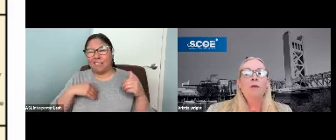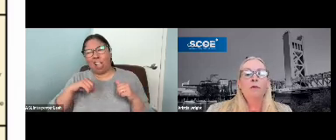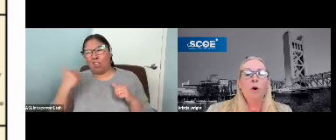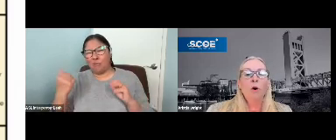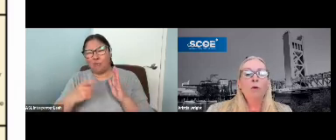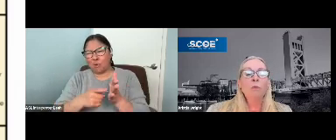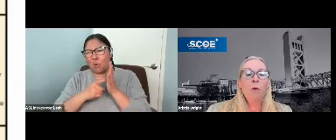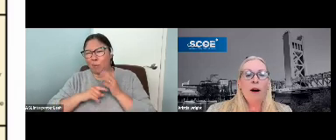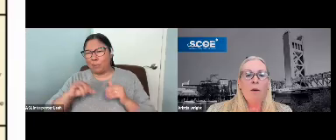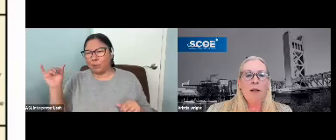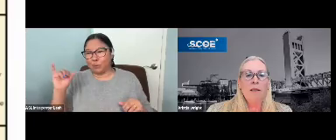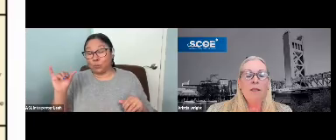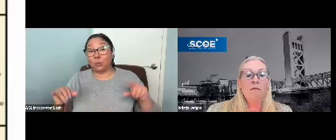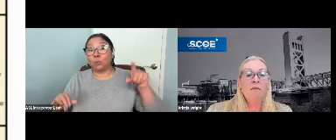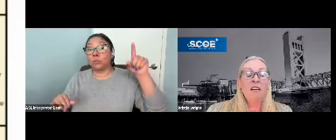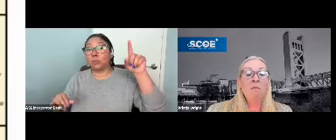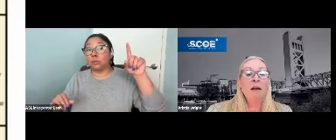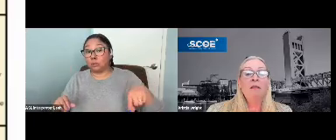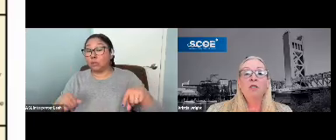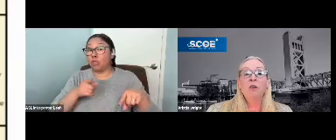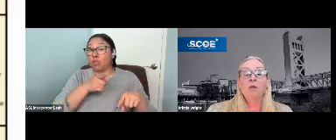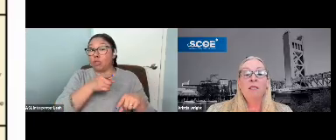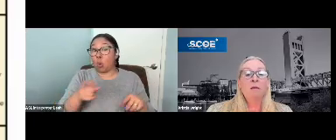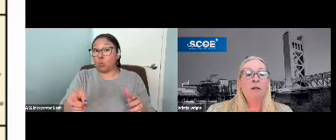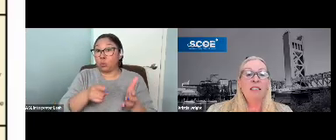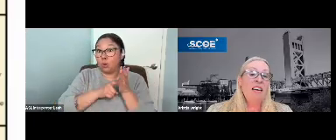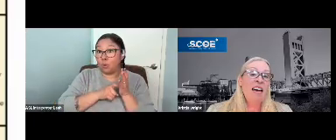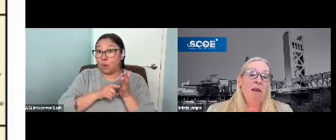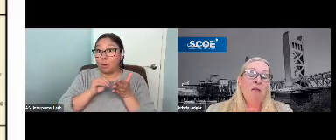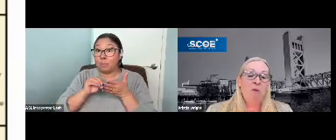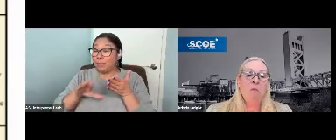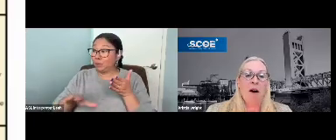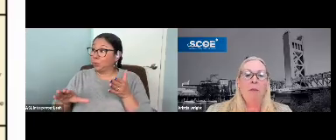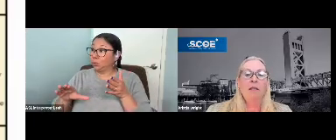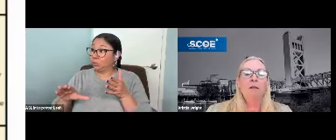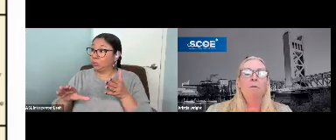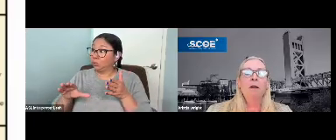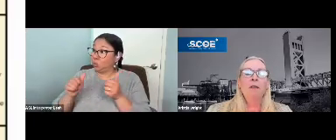um those requirements doesn't mean that students with disabilities can't meet those requirements,